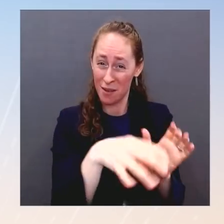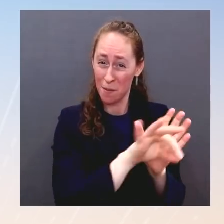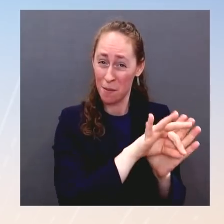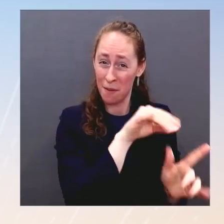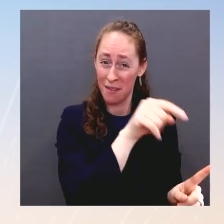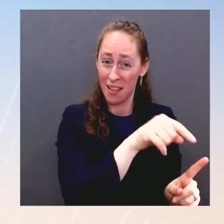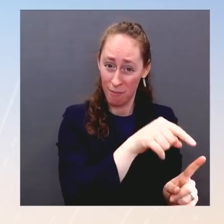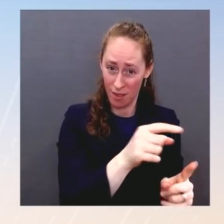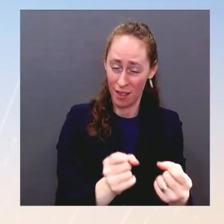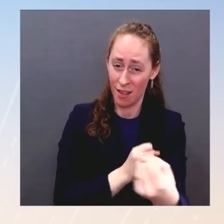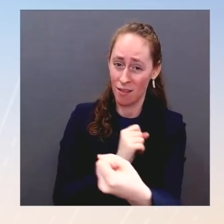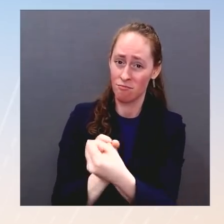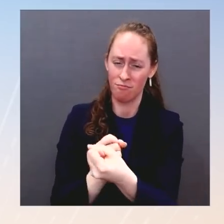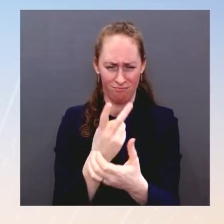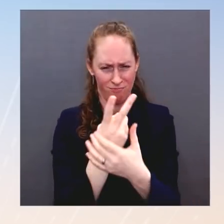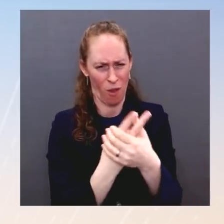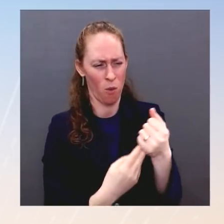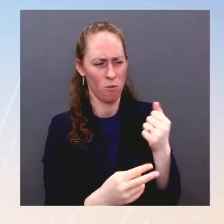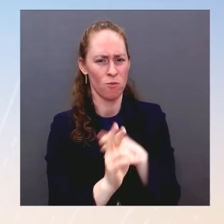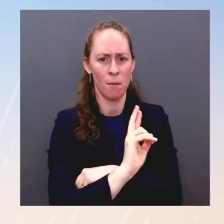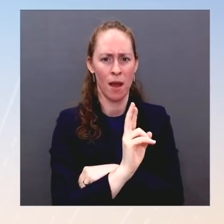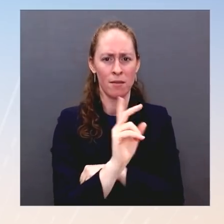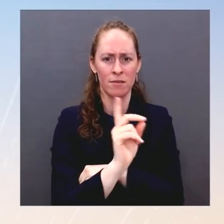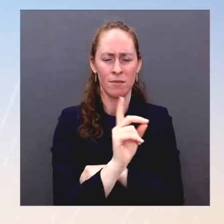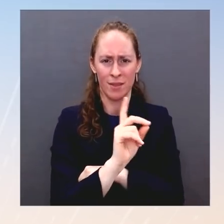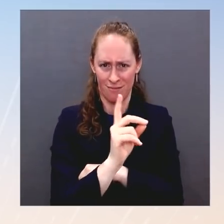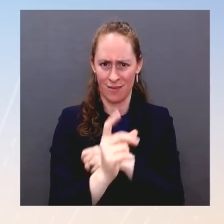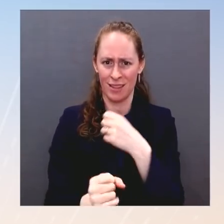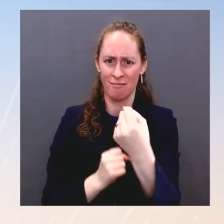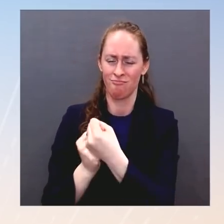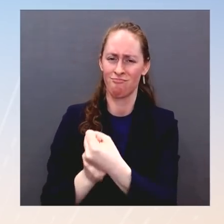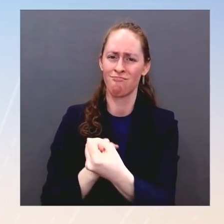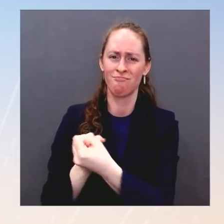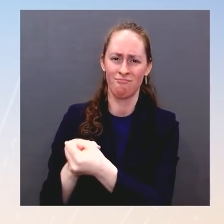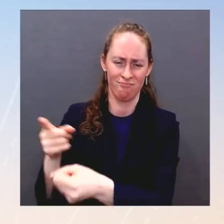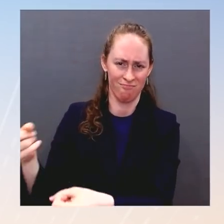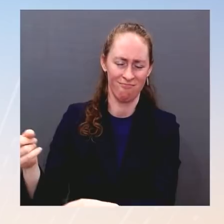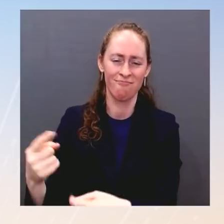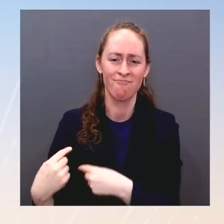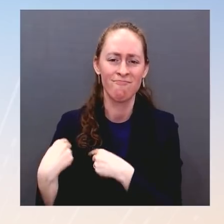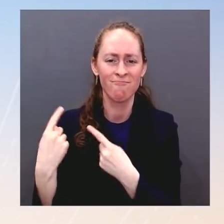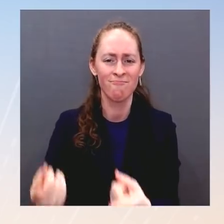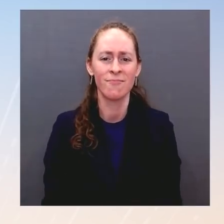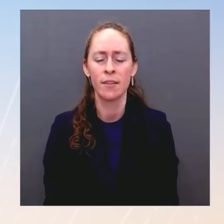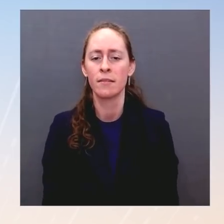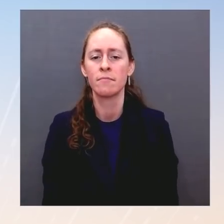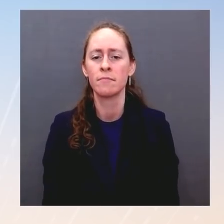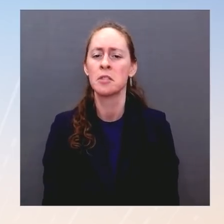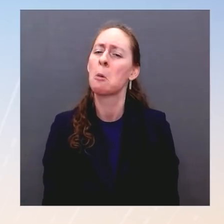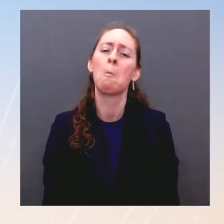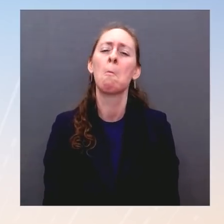So I think the bar here should not be what is the President going to do -- of course, he's going to engage with Democrats and Republicans;